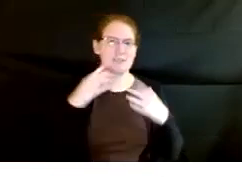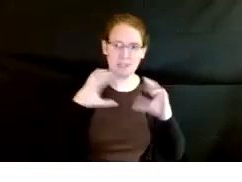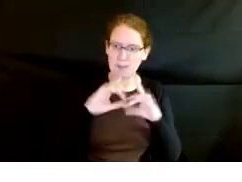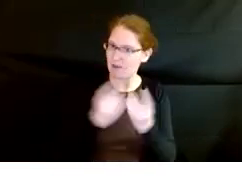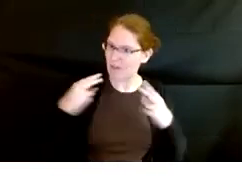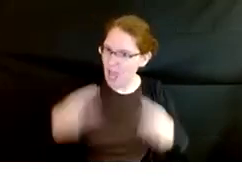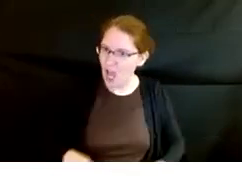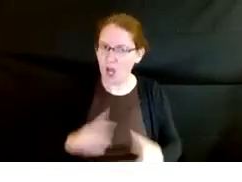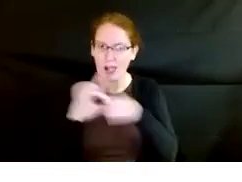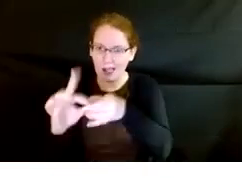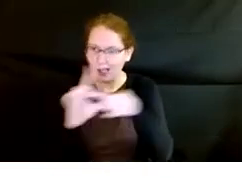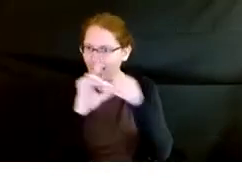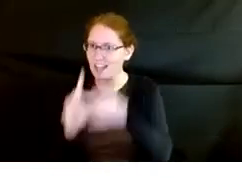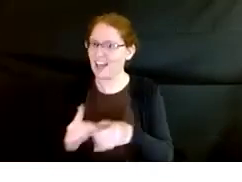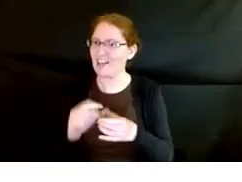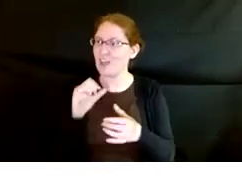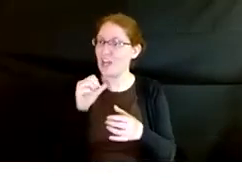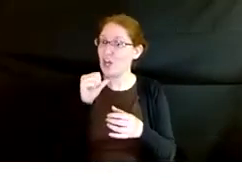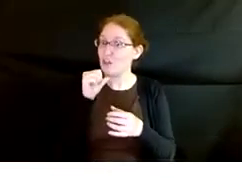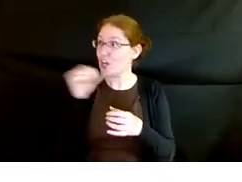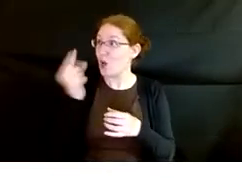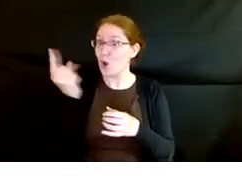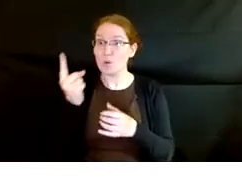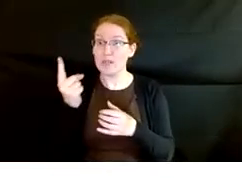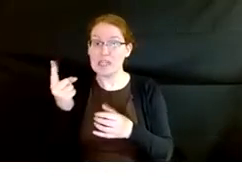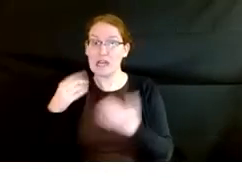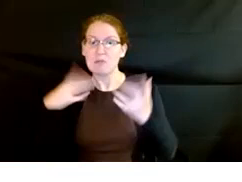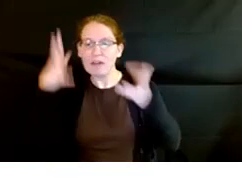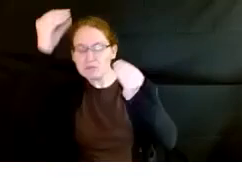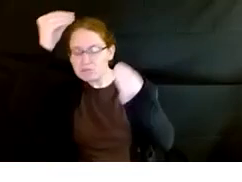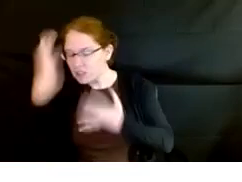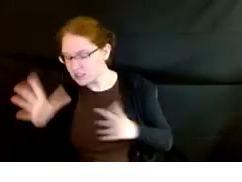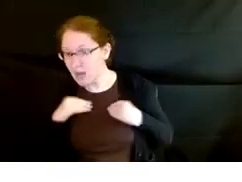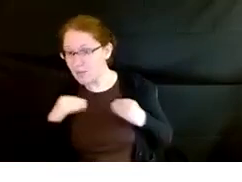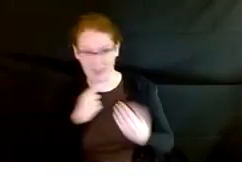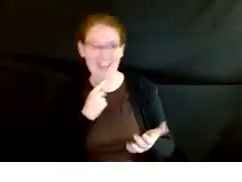our input, they let us redline the document and I mean we marked this thing up and we rewrote